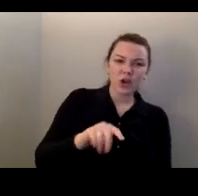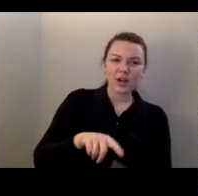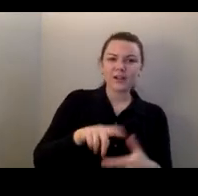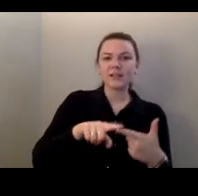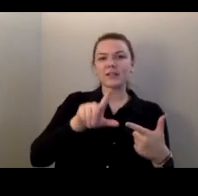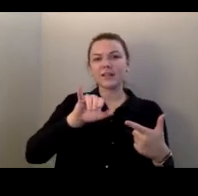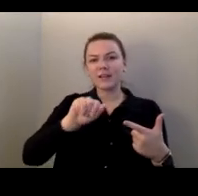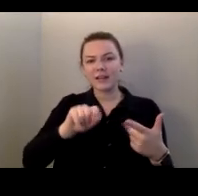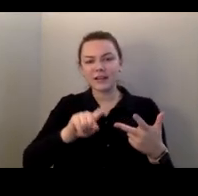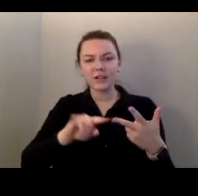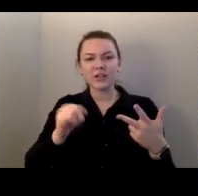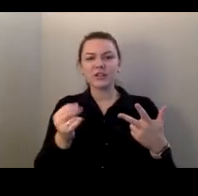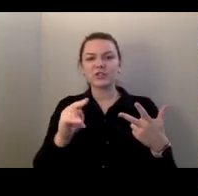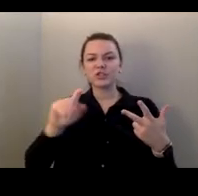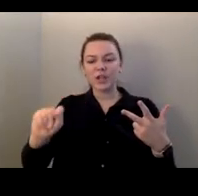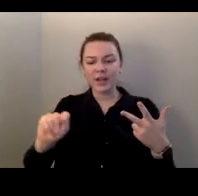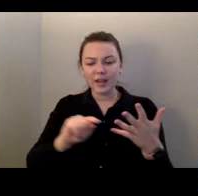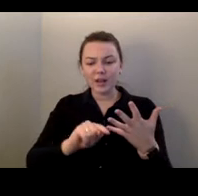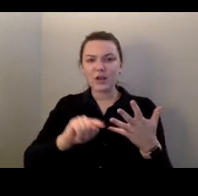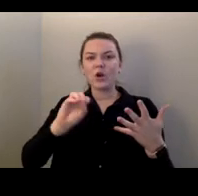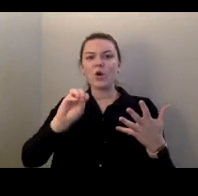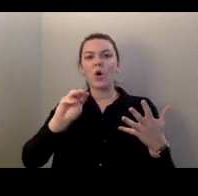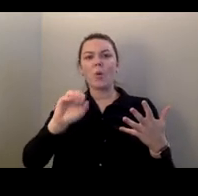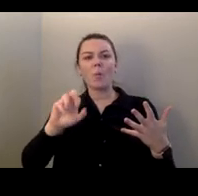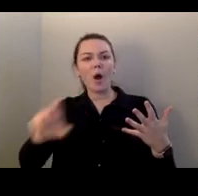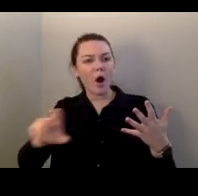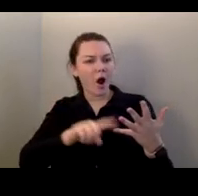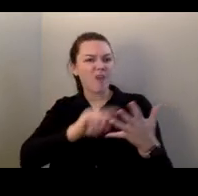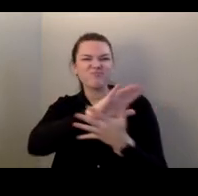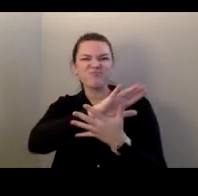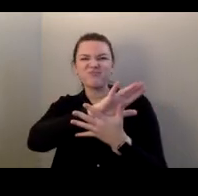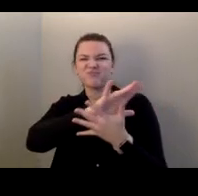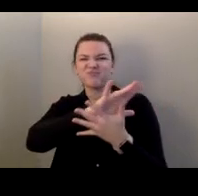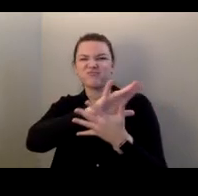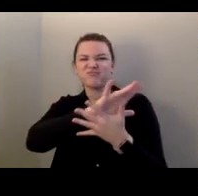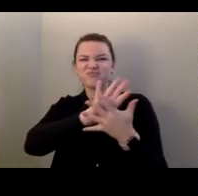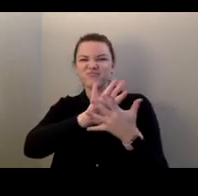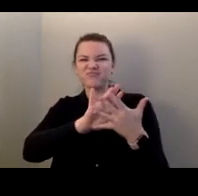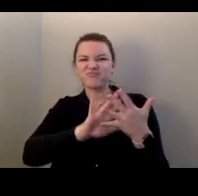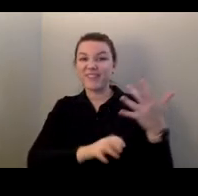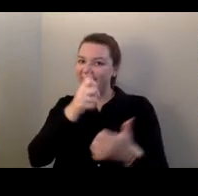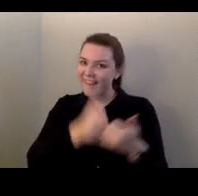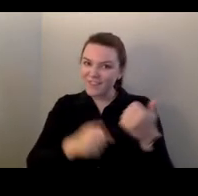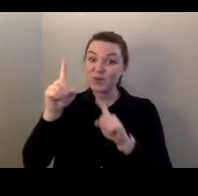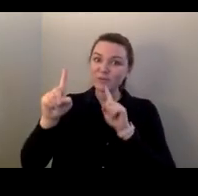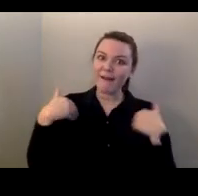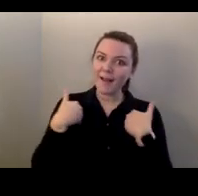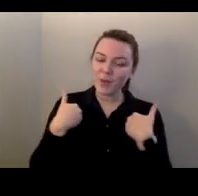Janet, Omar, Theodore, everybody says animals. Aw, you guys are on it. (speaking Hawaiian)